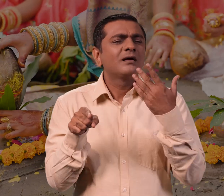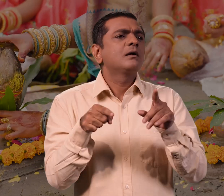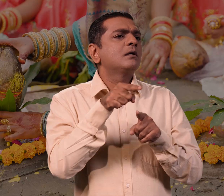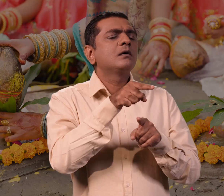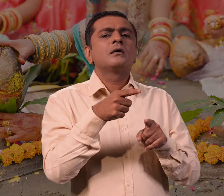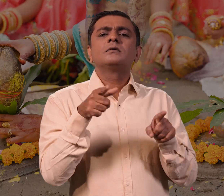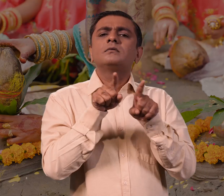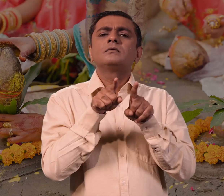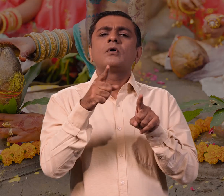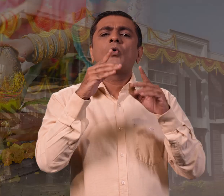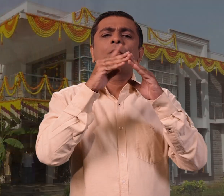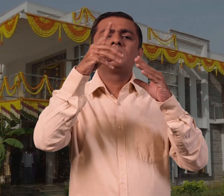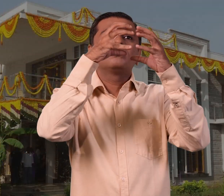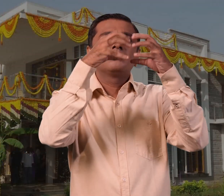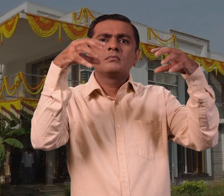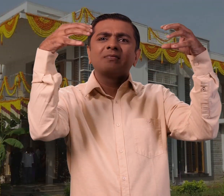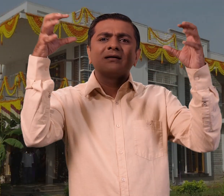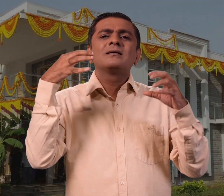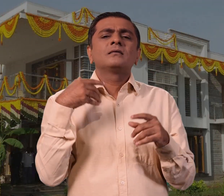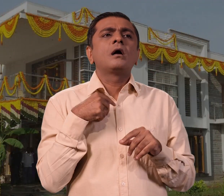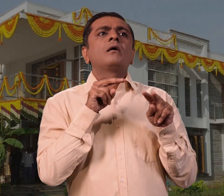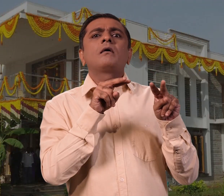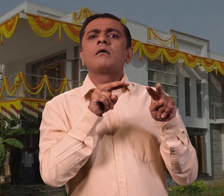It is also used in decorating houses.